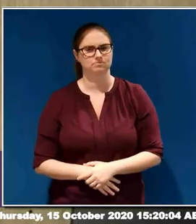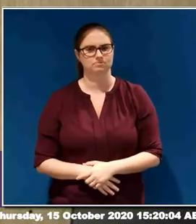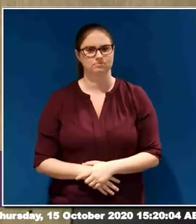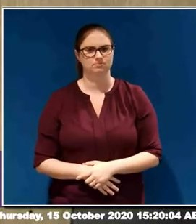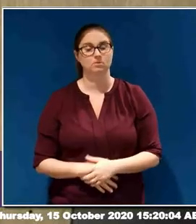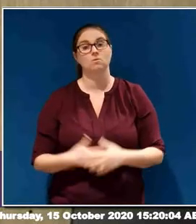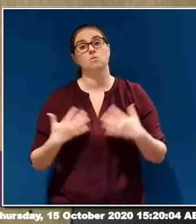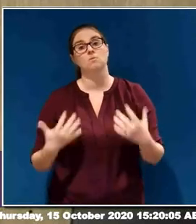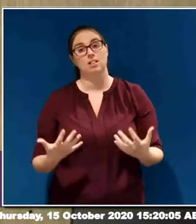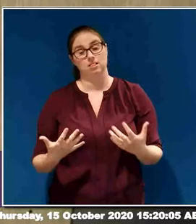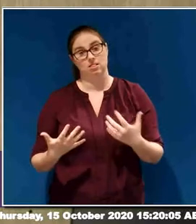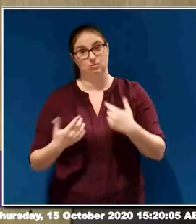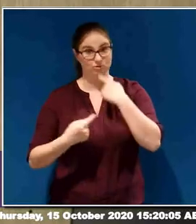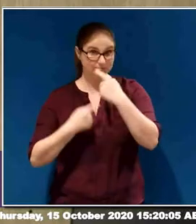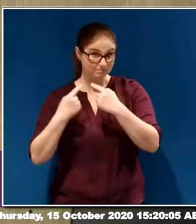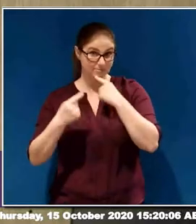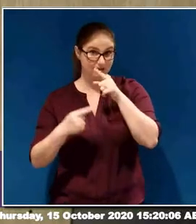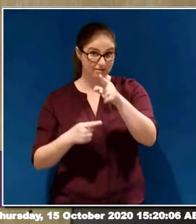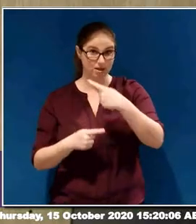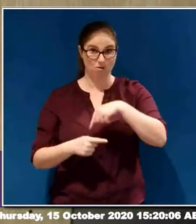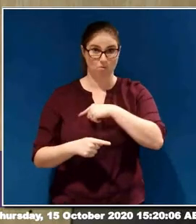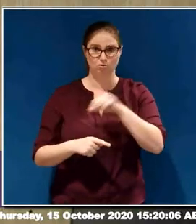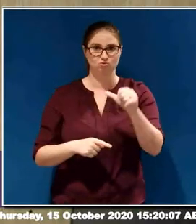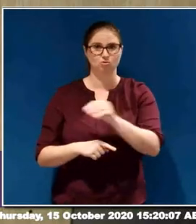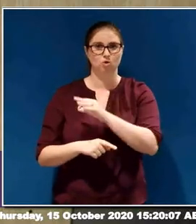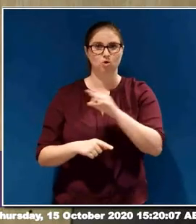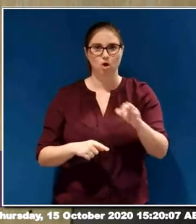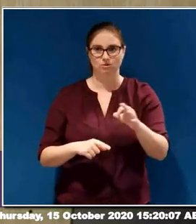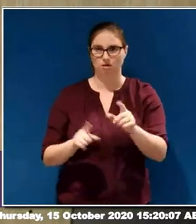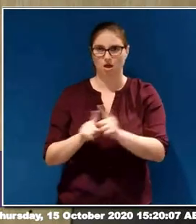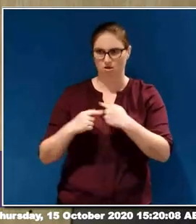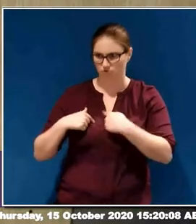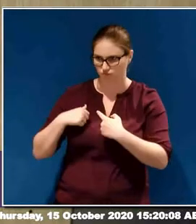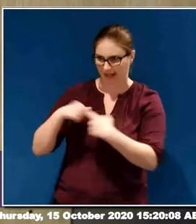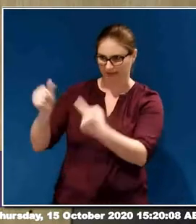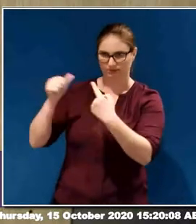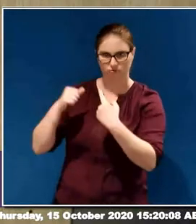and proactive behaviour management strategies are anticipatory.